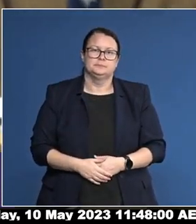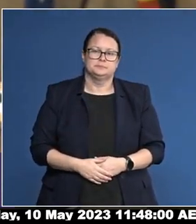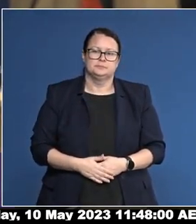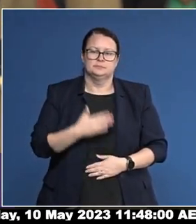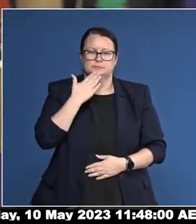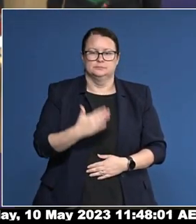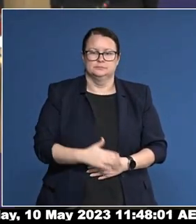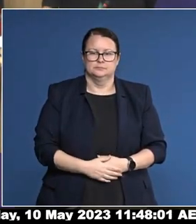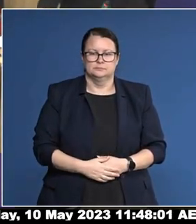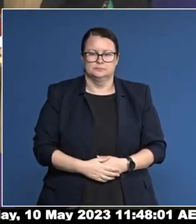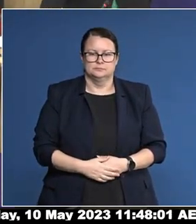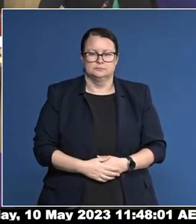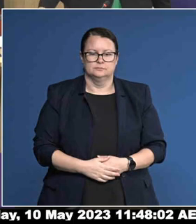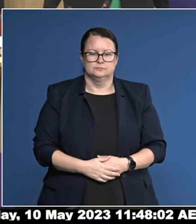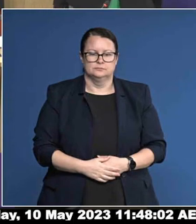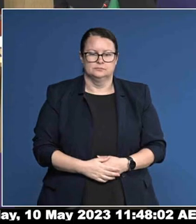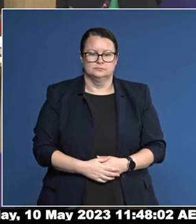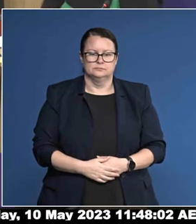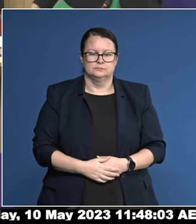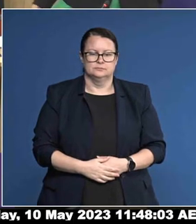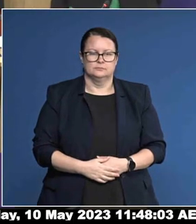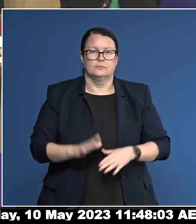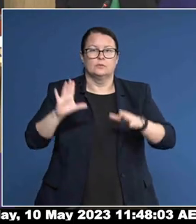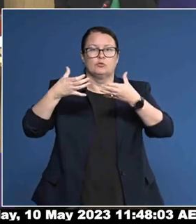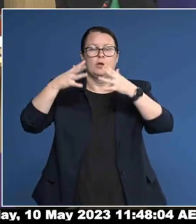Thank you. ASSOCIATE: The Royal Commission is adjourned.